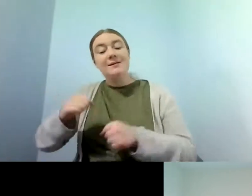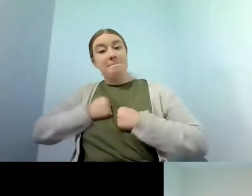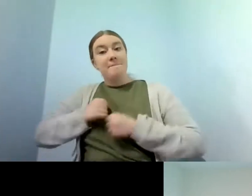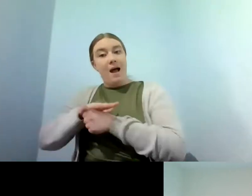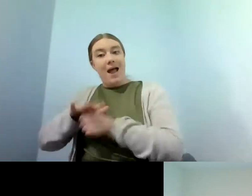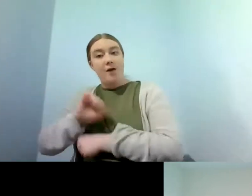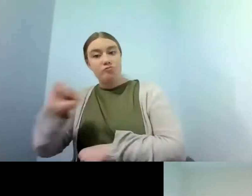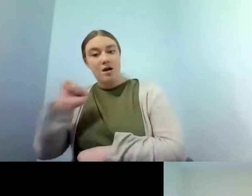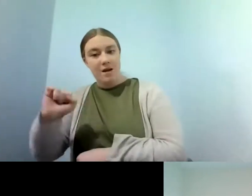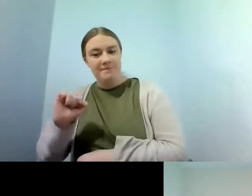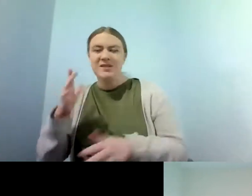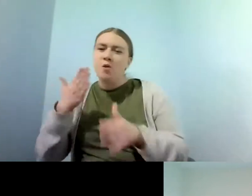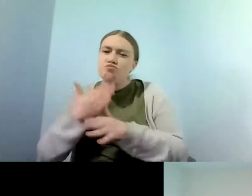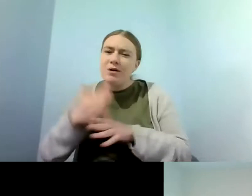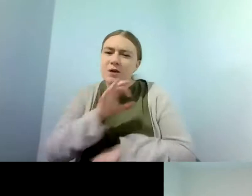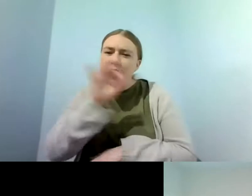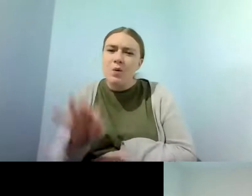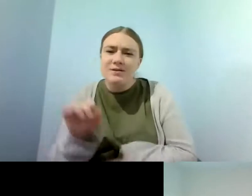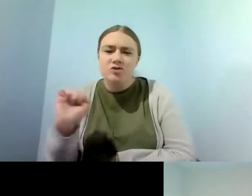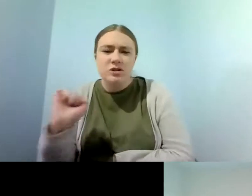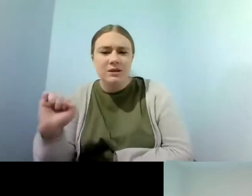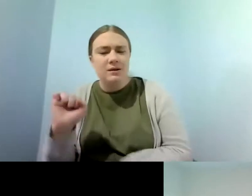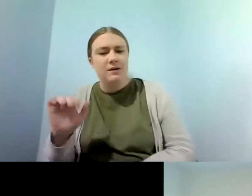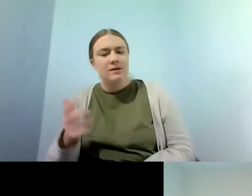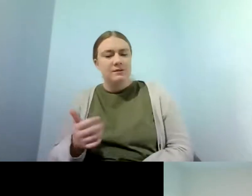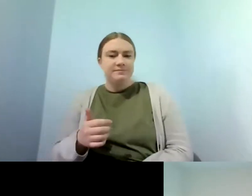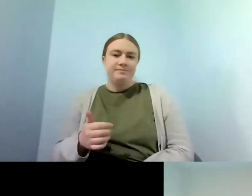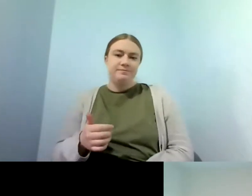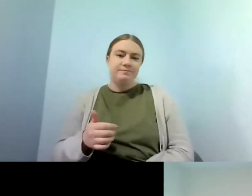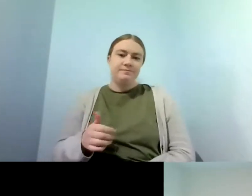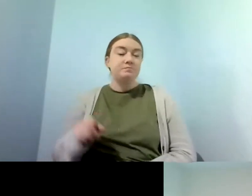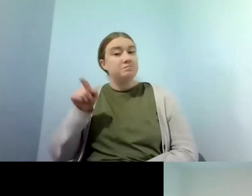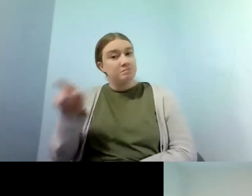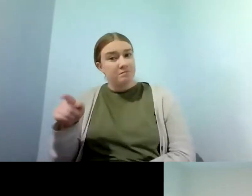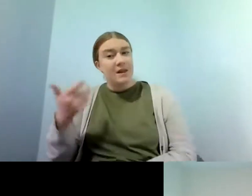it's more of a practical question they're asking sort of and they've had some barriers relating